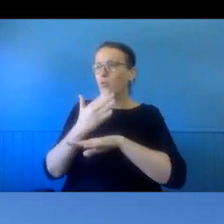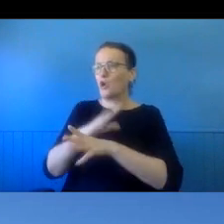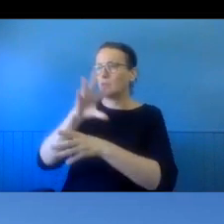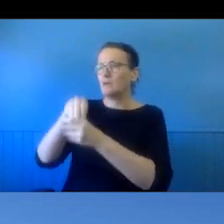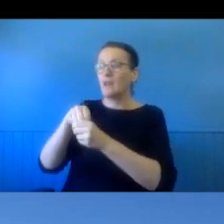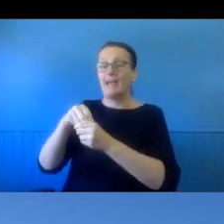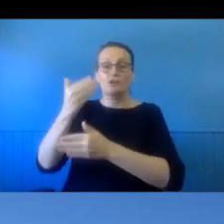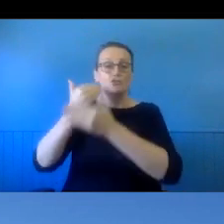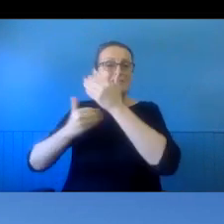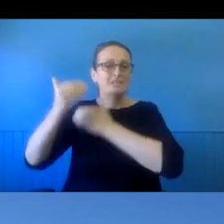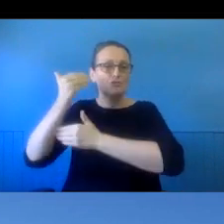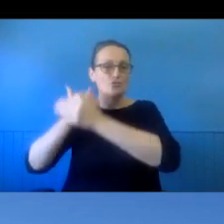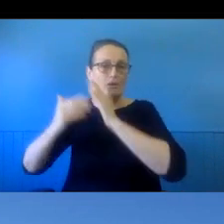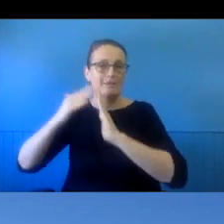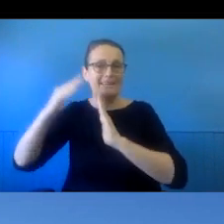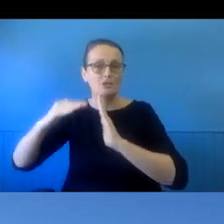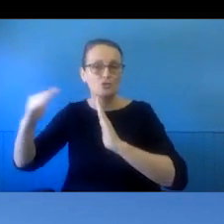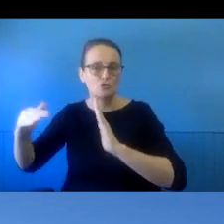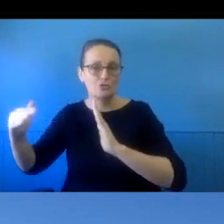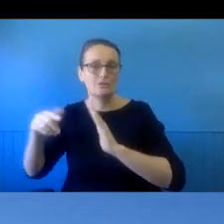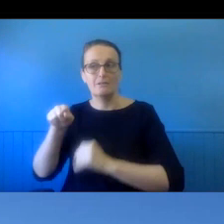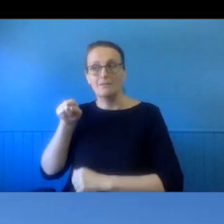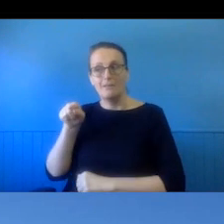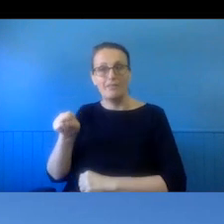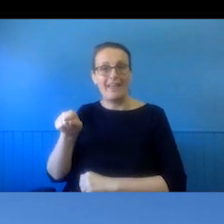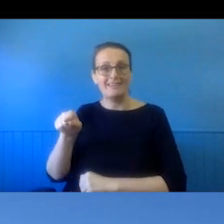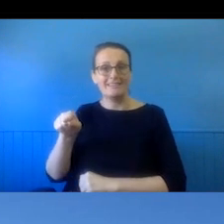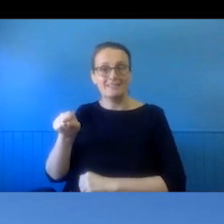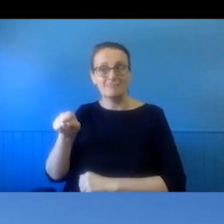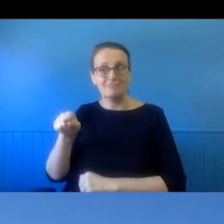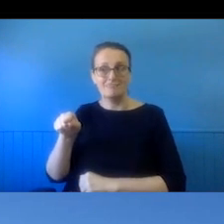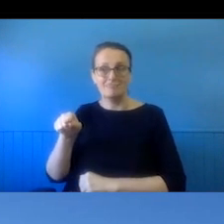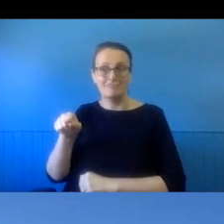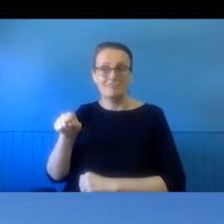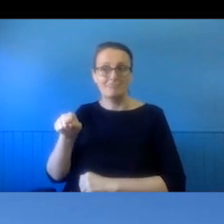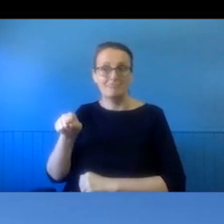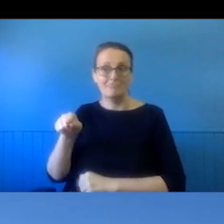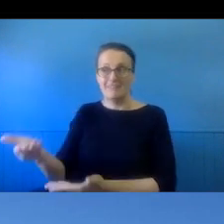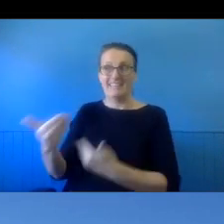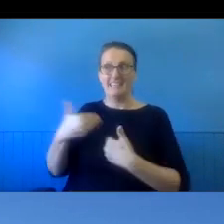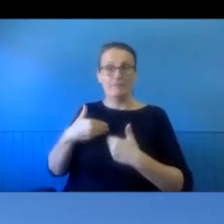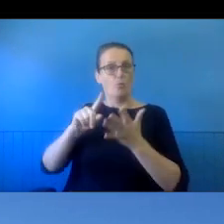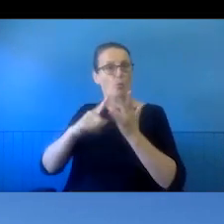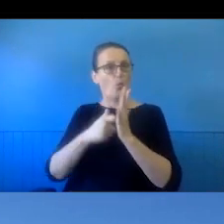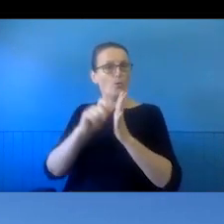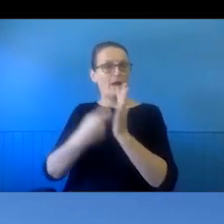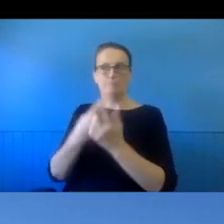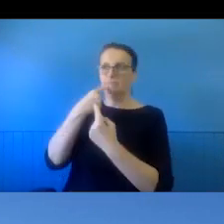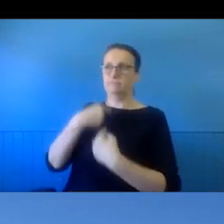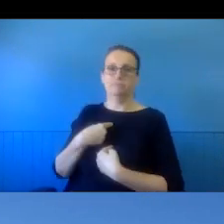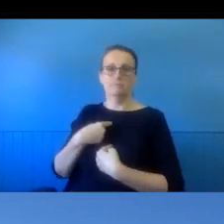in traditional environments that are to provide order. One such is